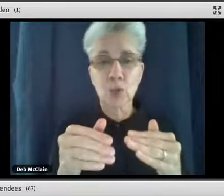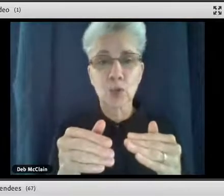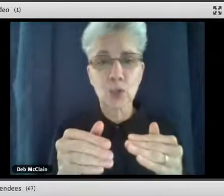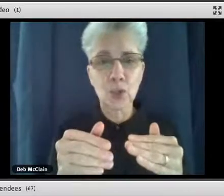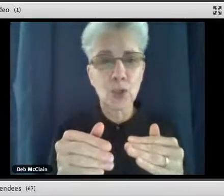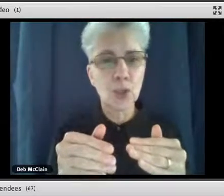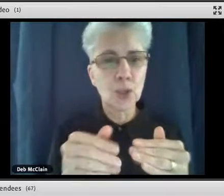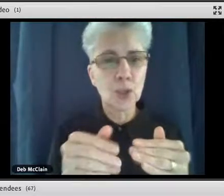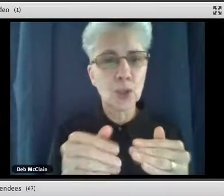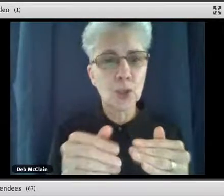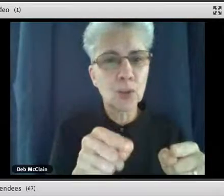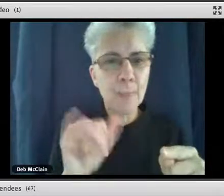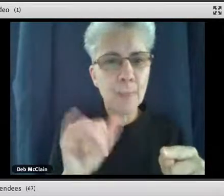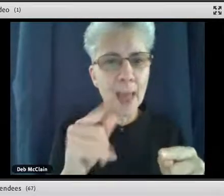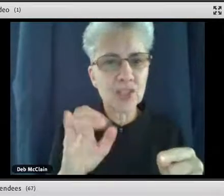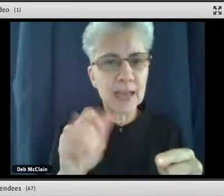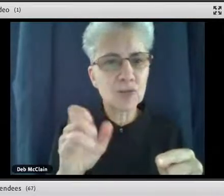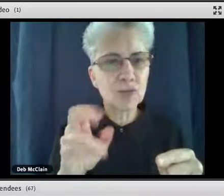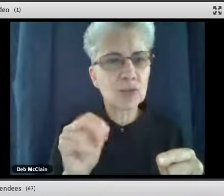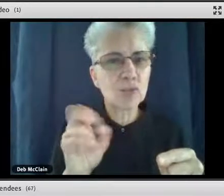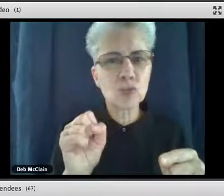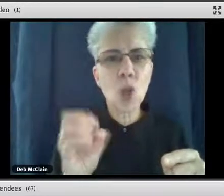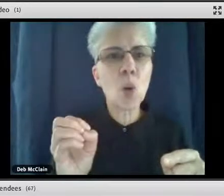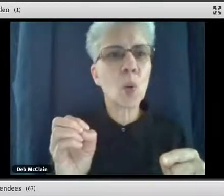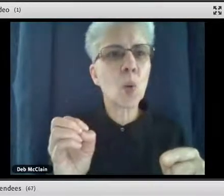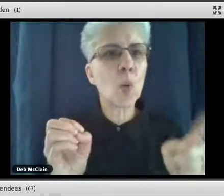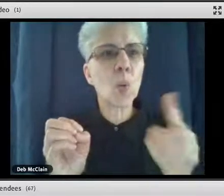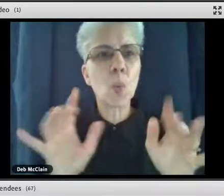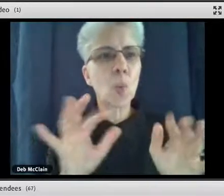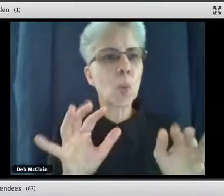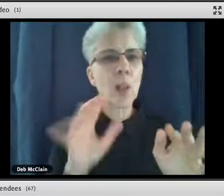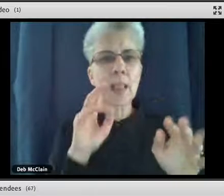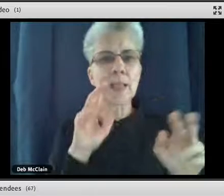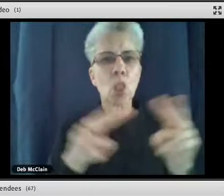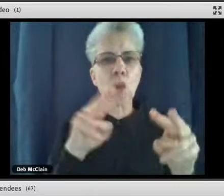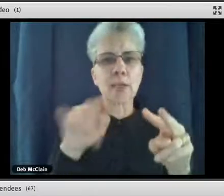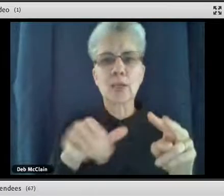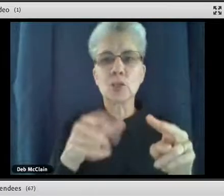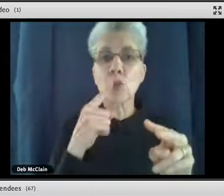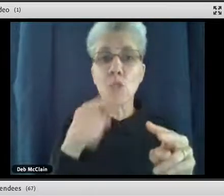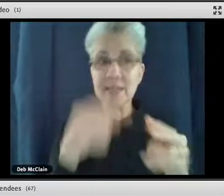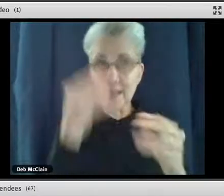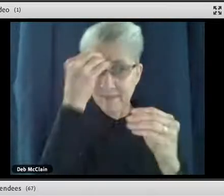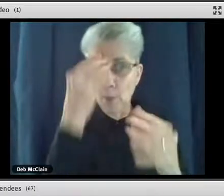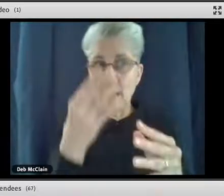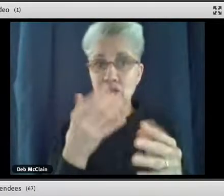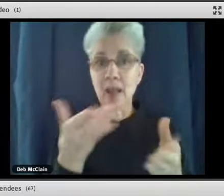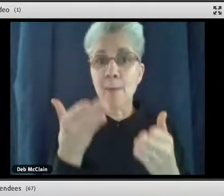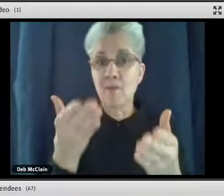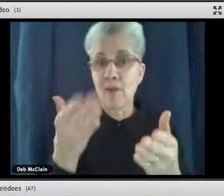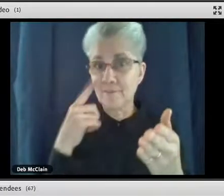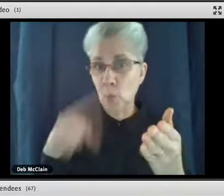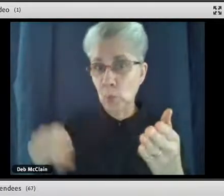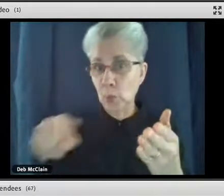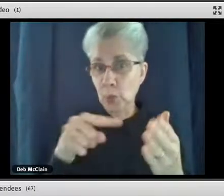actually after the pagination, so... So let's take a look here.